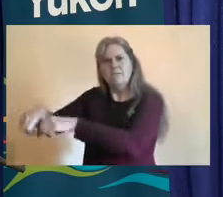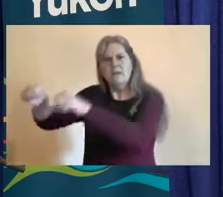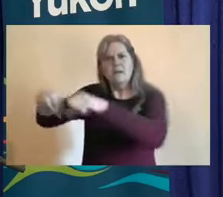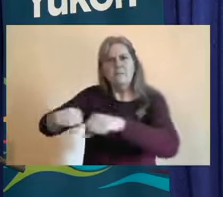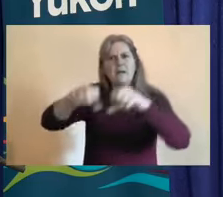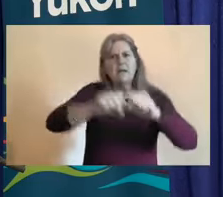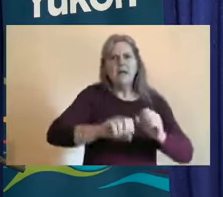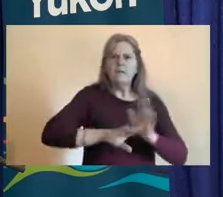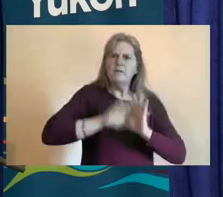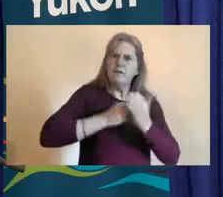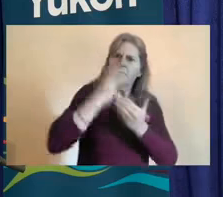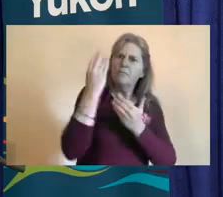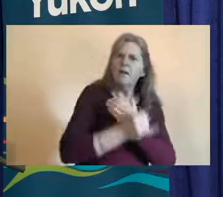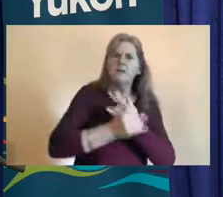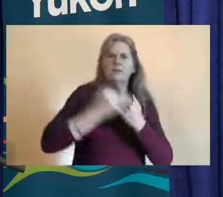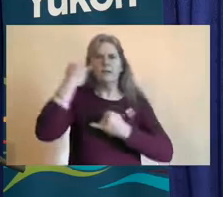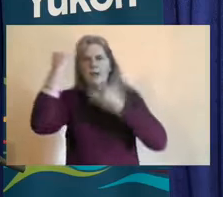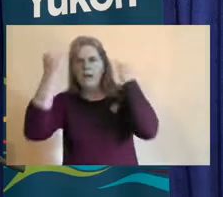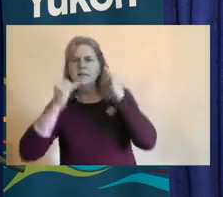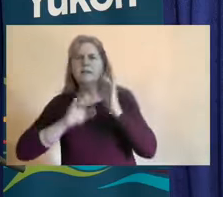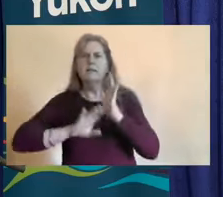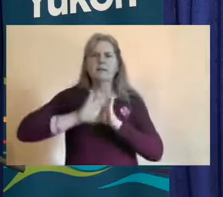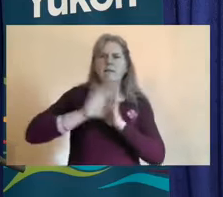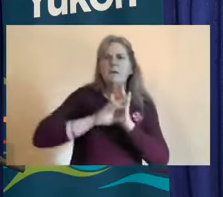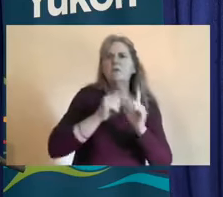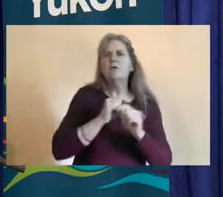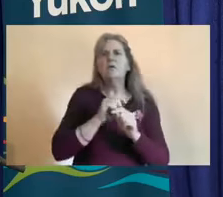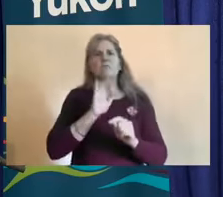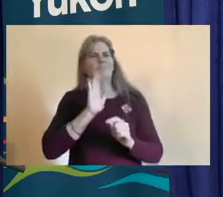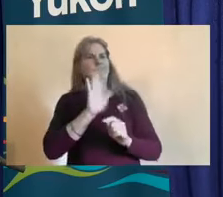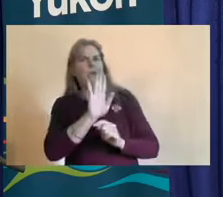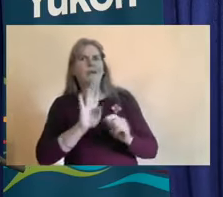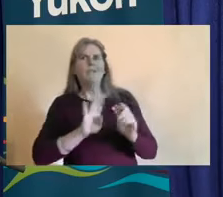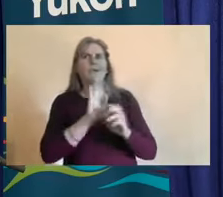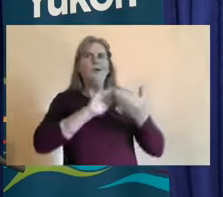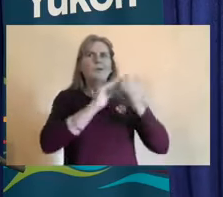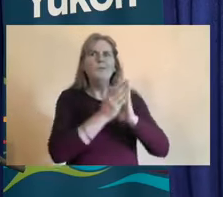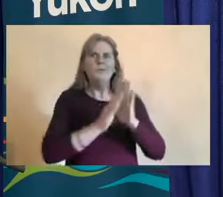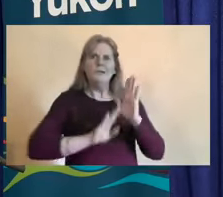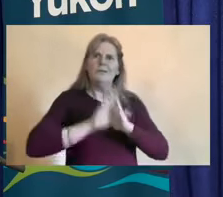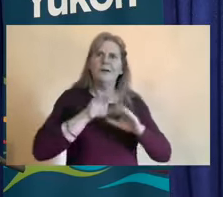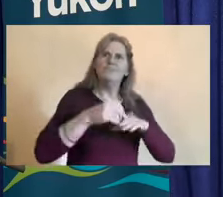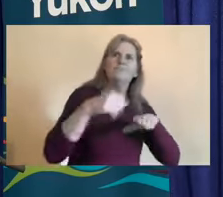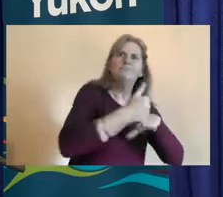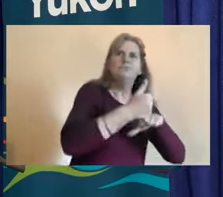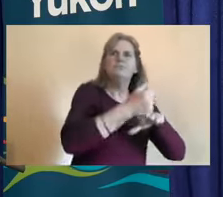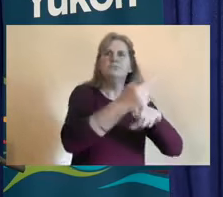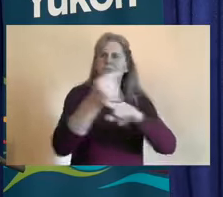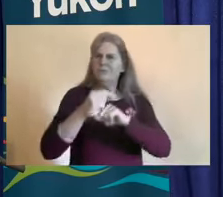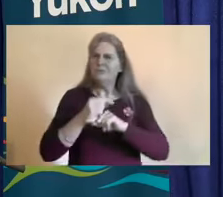initiatives, with these kinds of things that people can do in their own communities. We have a lot to draw on, a